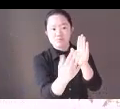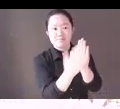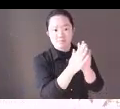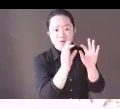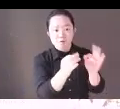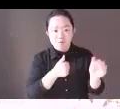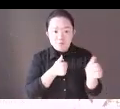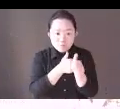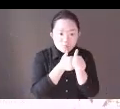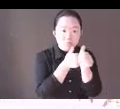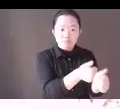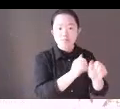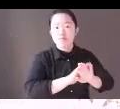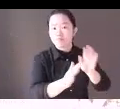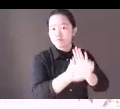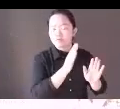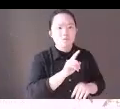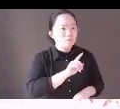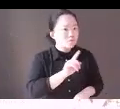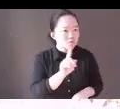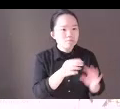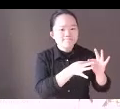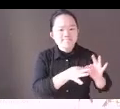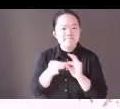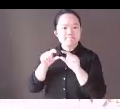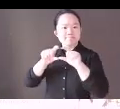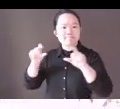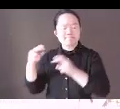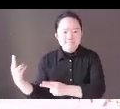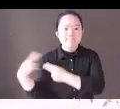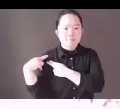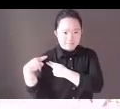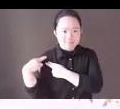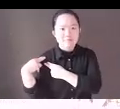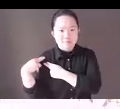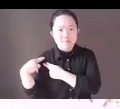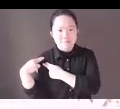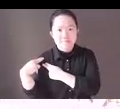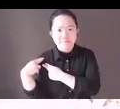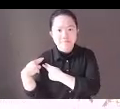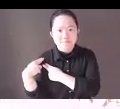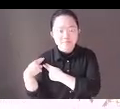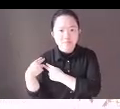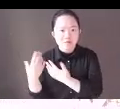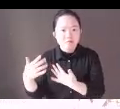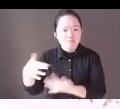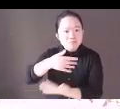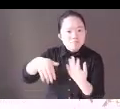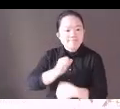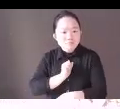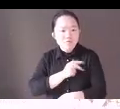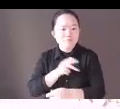rather social uh responsibility and I think also that today's event is the Fantastic